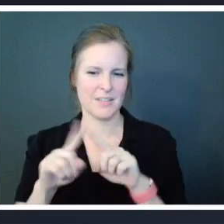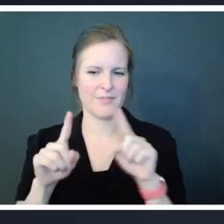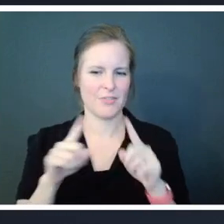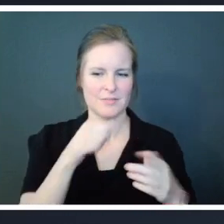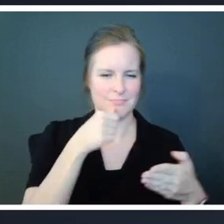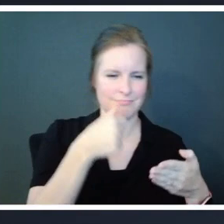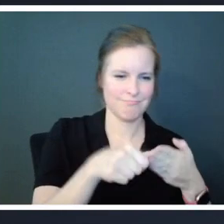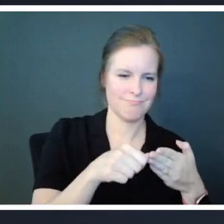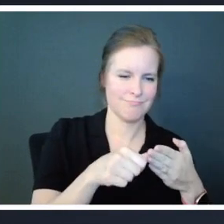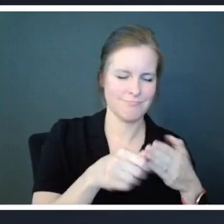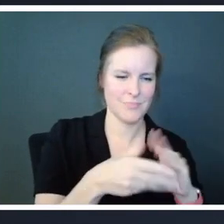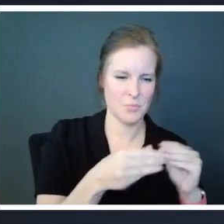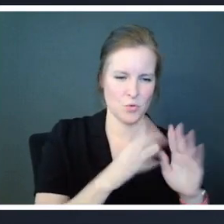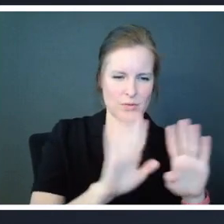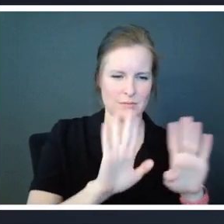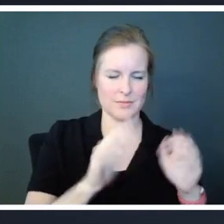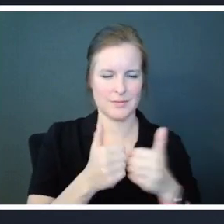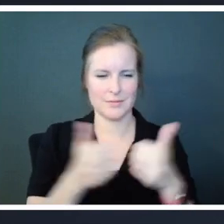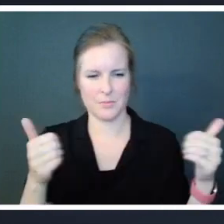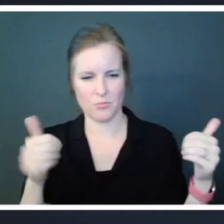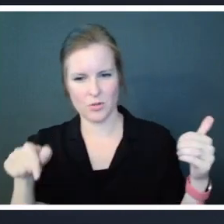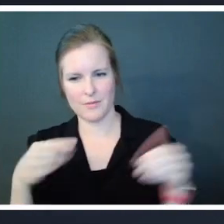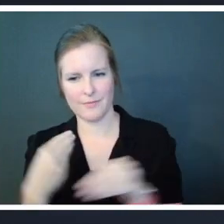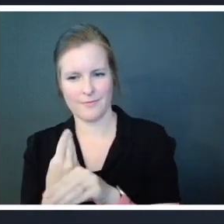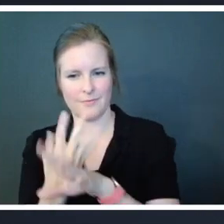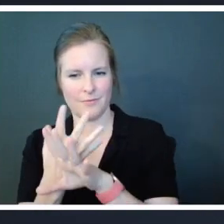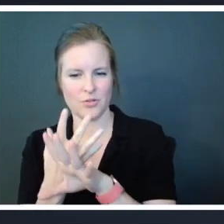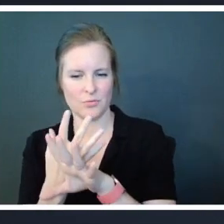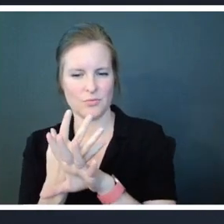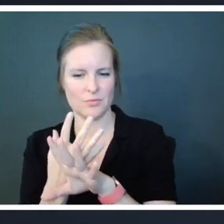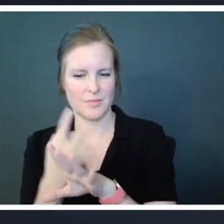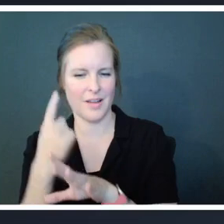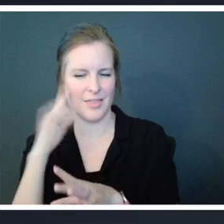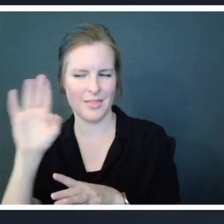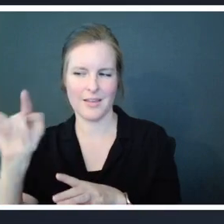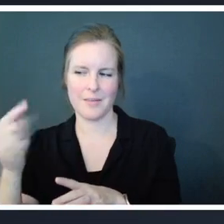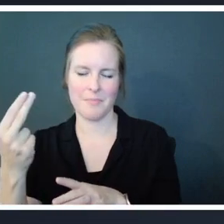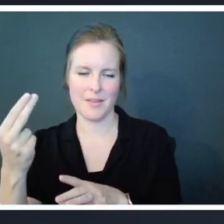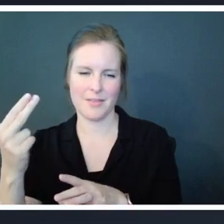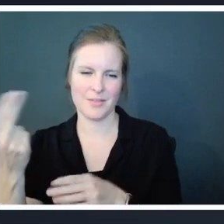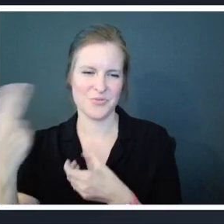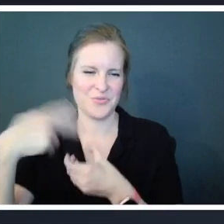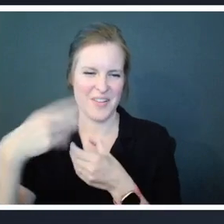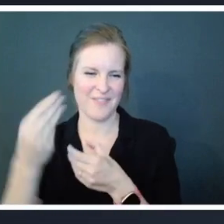very interactive. Beth has joined me for it a couple of times, I think. And we actually were